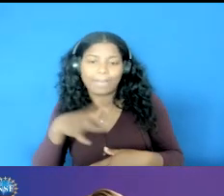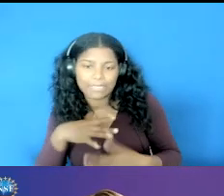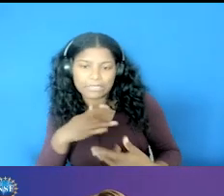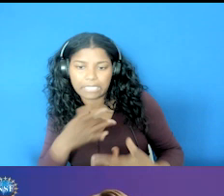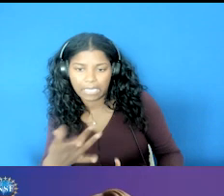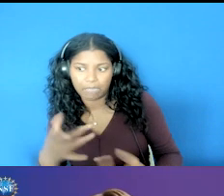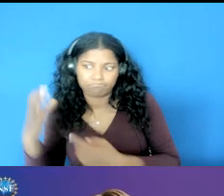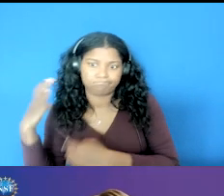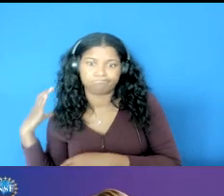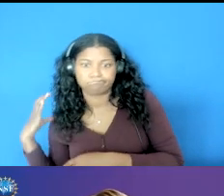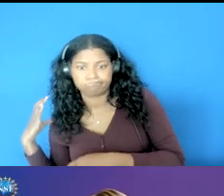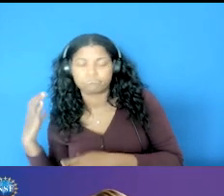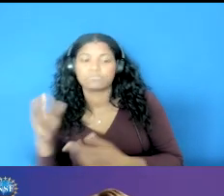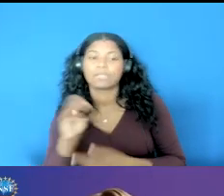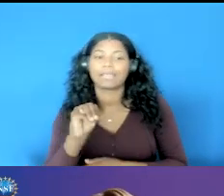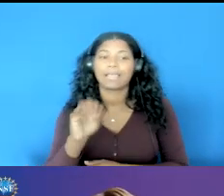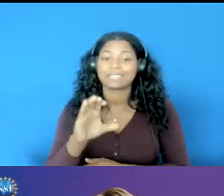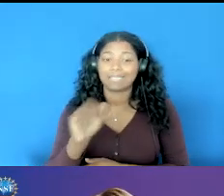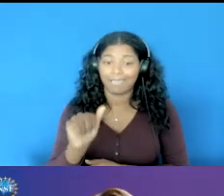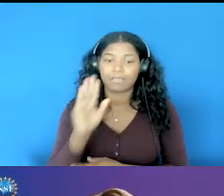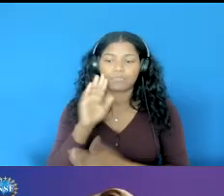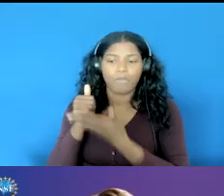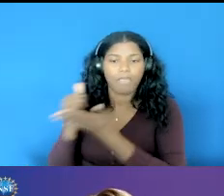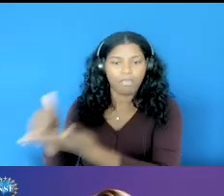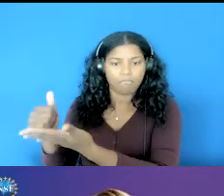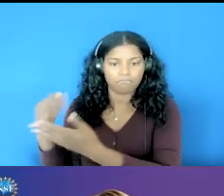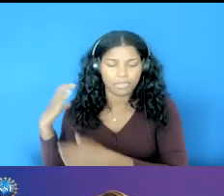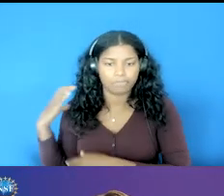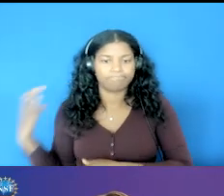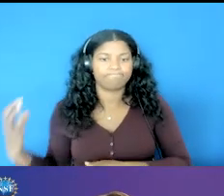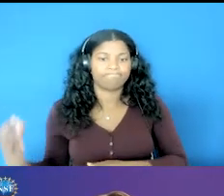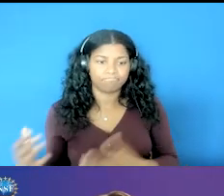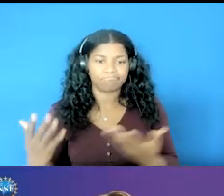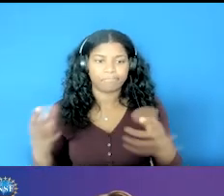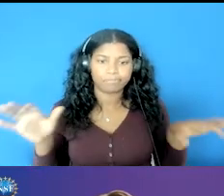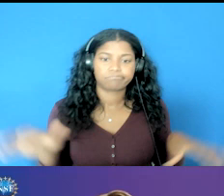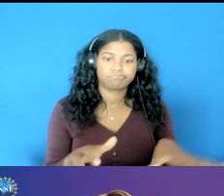The MCA is meant to lift those constraints and thereby foster a more diverse,